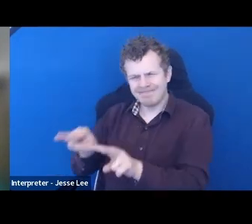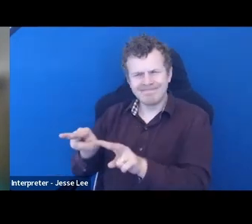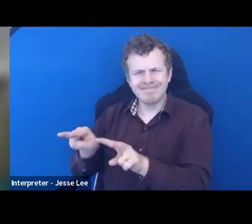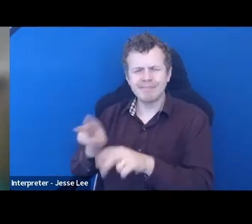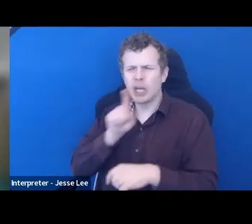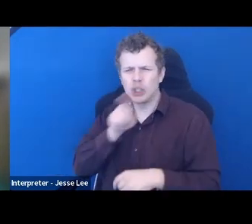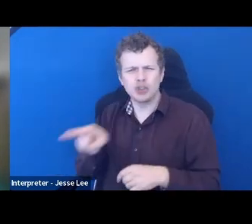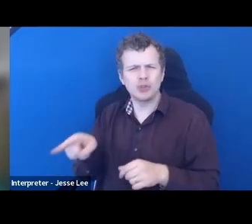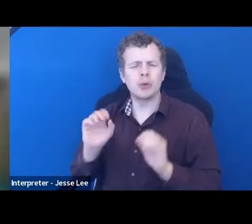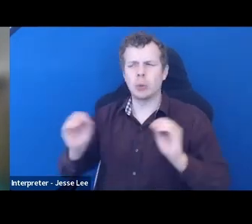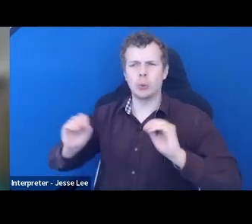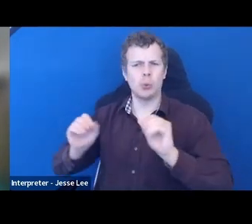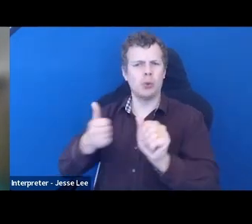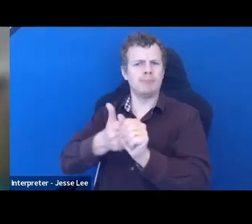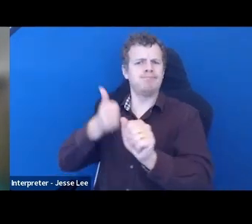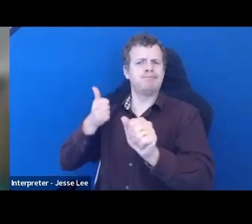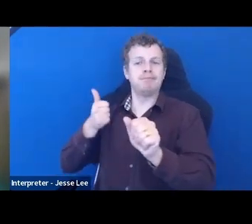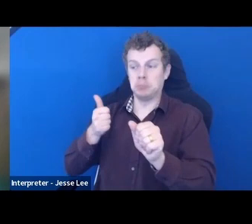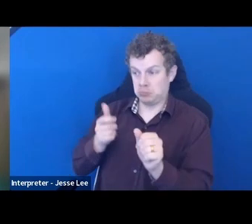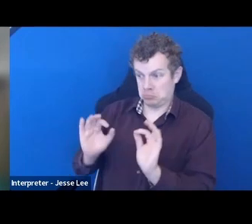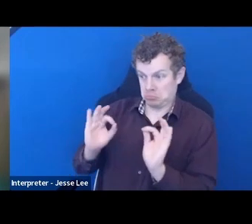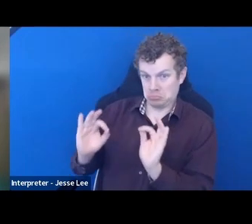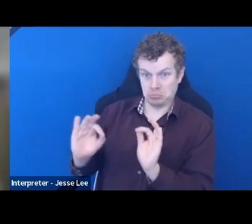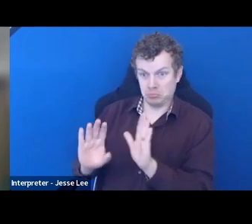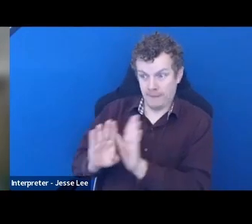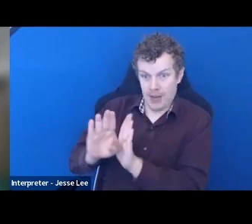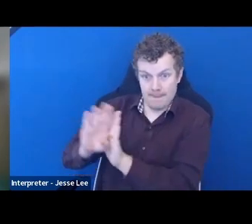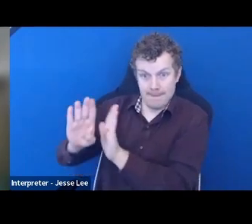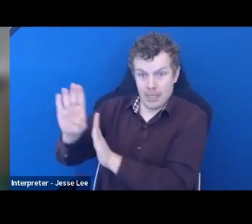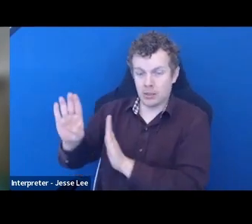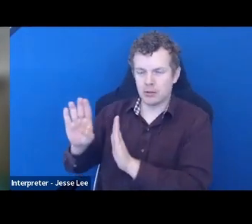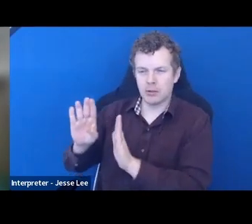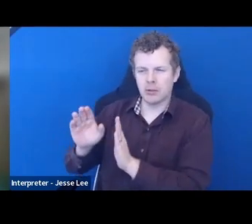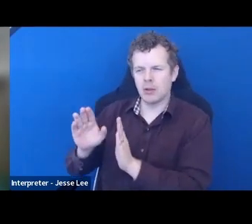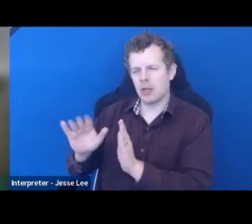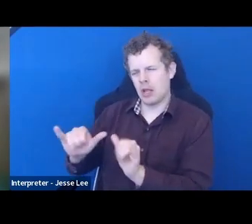And we're seeing the expected development relative to their peers with typical hearing.